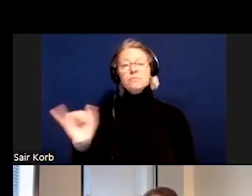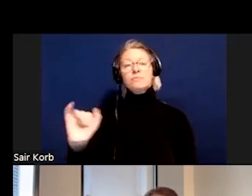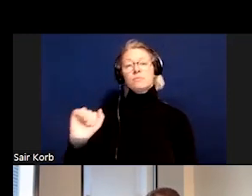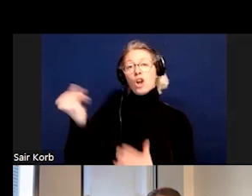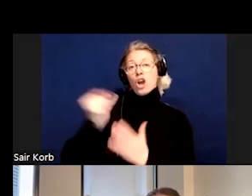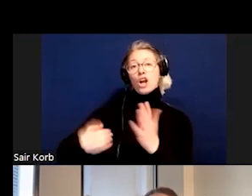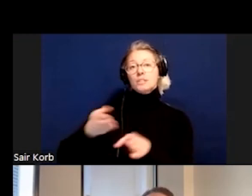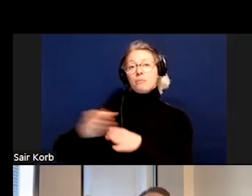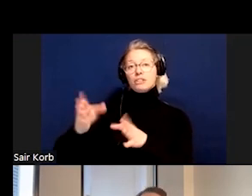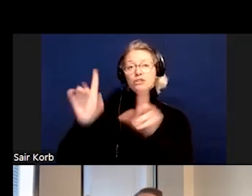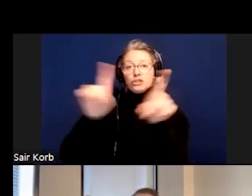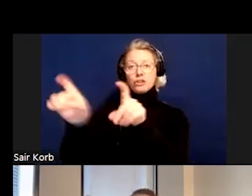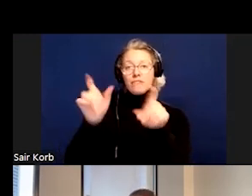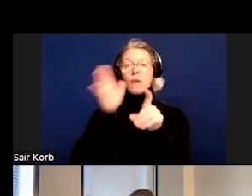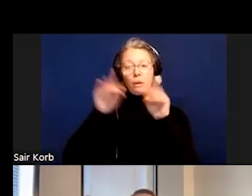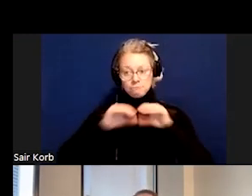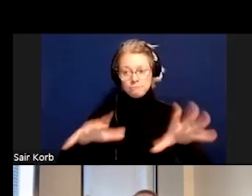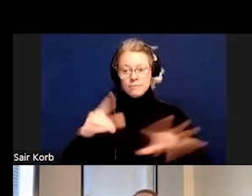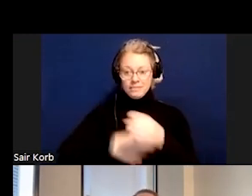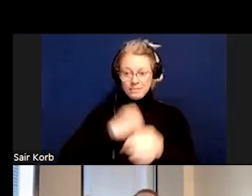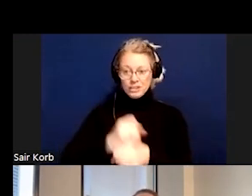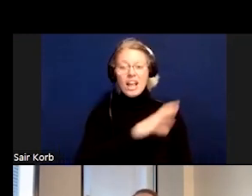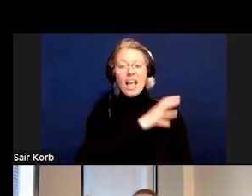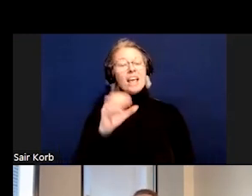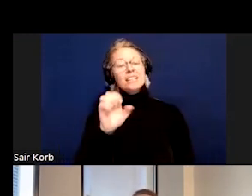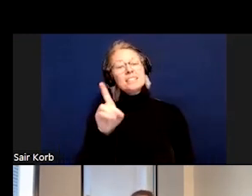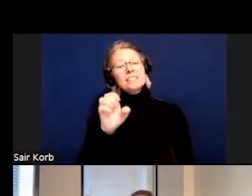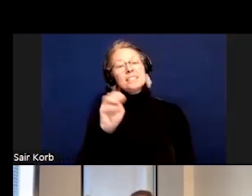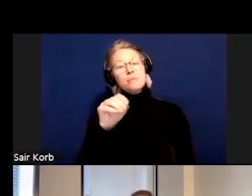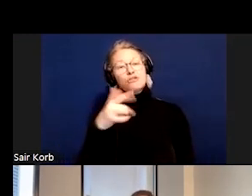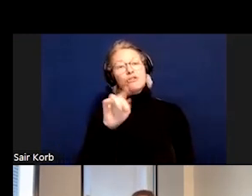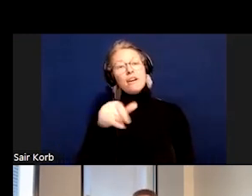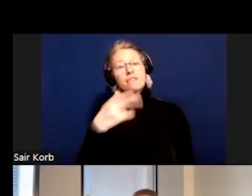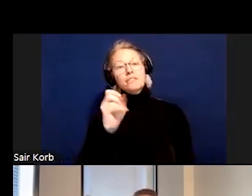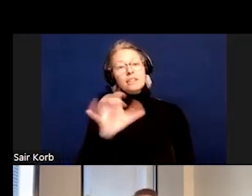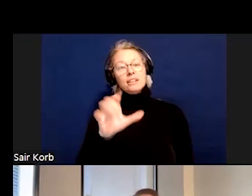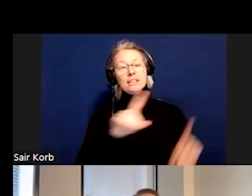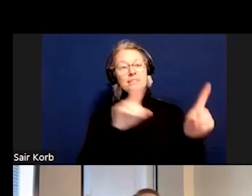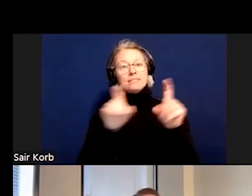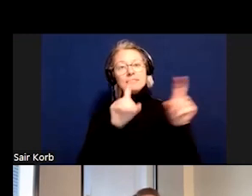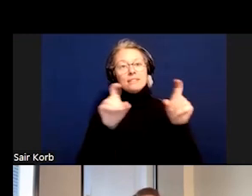year and our Demographic Census Report will be released this year alongside a number of